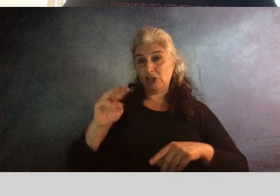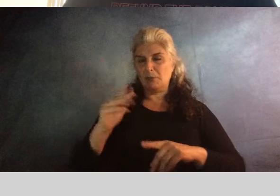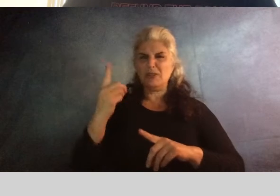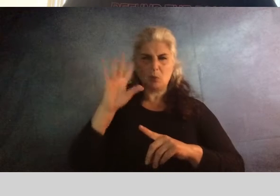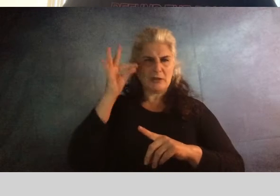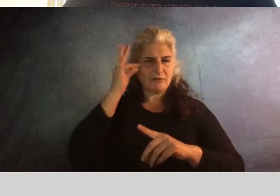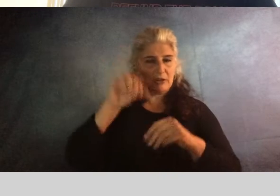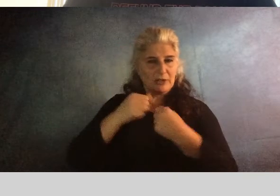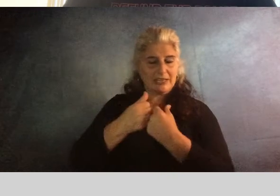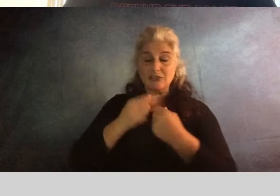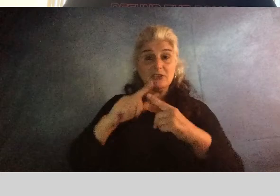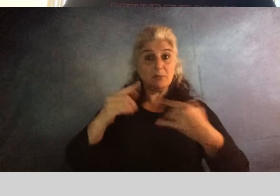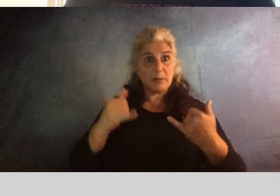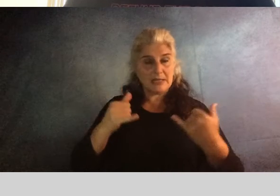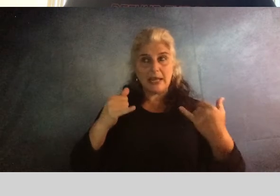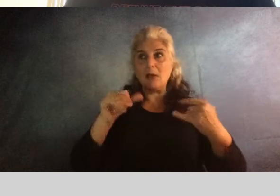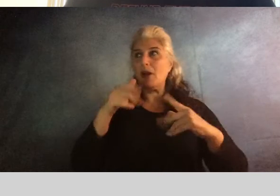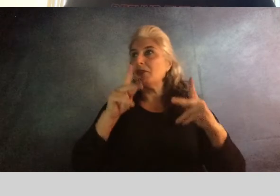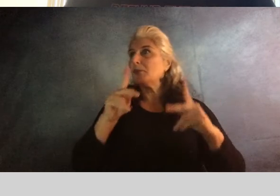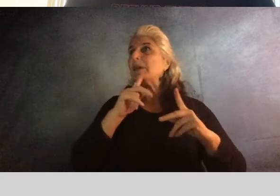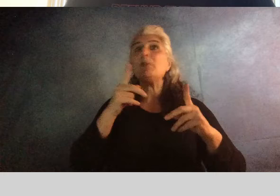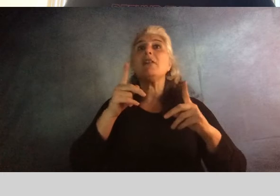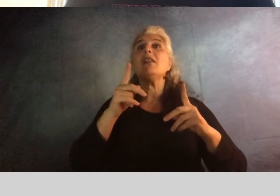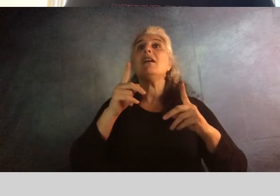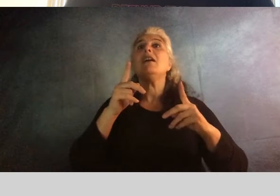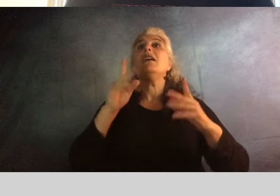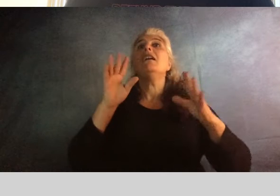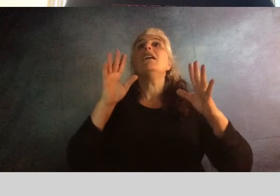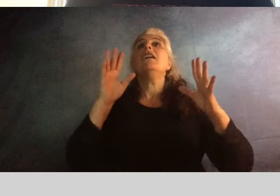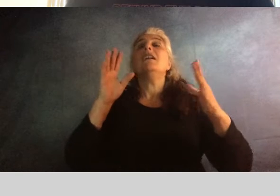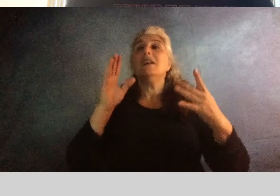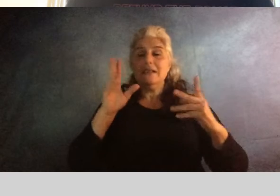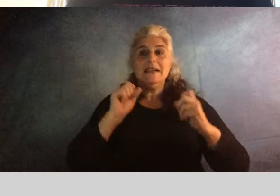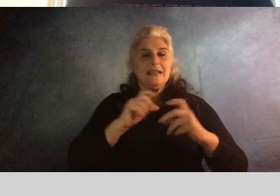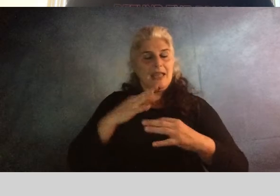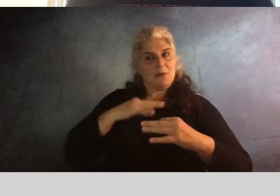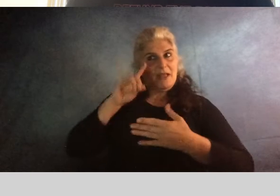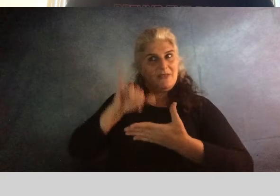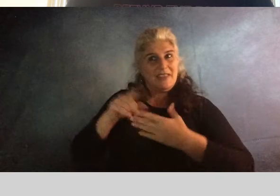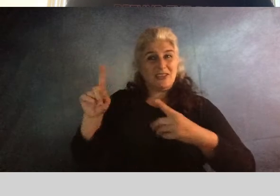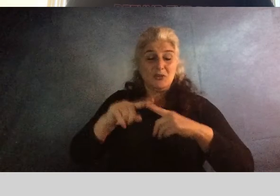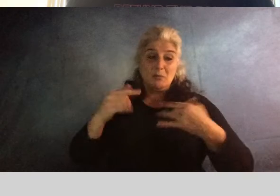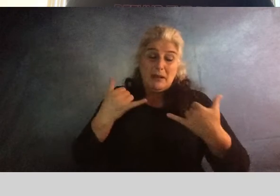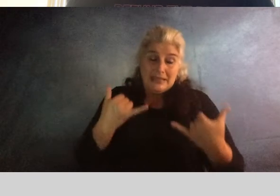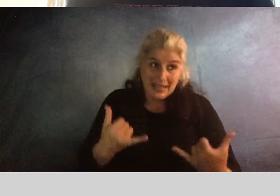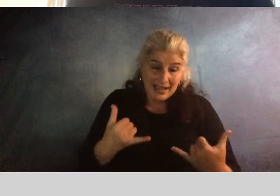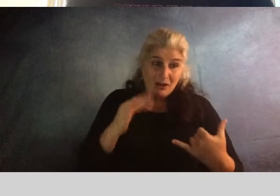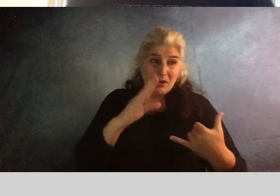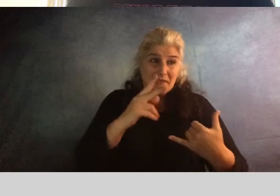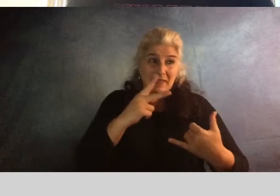Because of what can only be described as federal chicanery, OTF was forced to pause the current and all future funding rounds